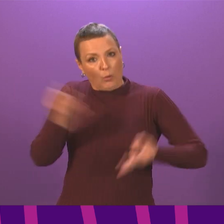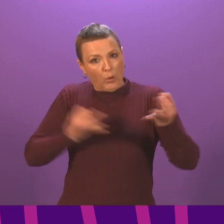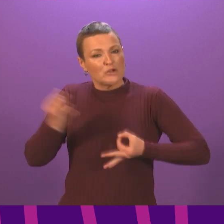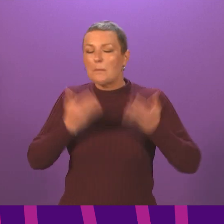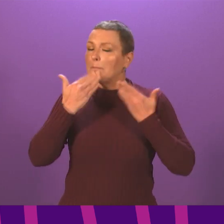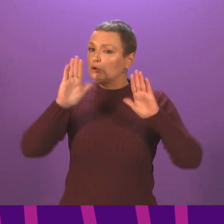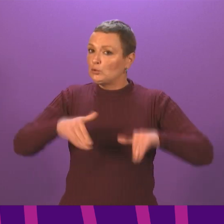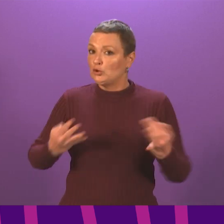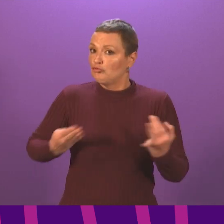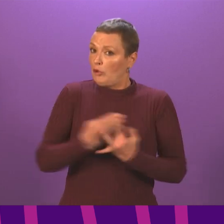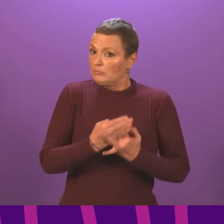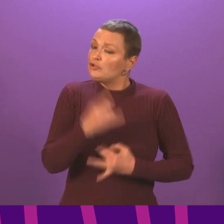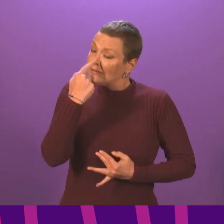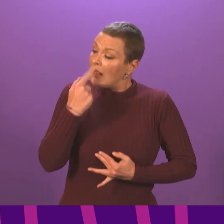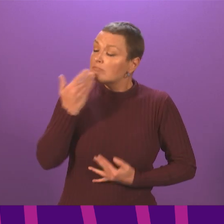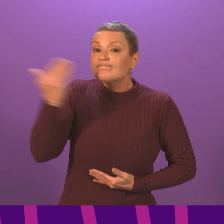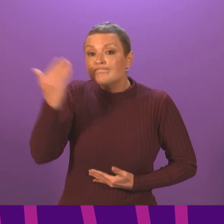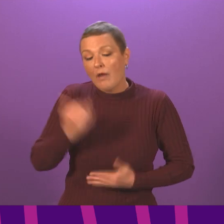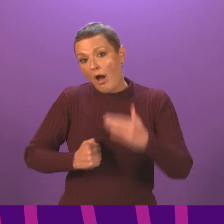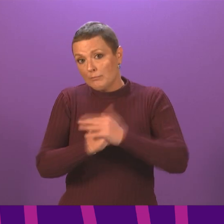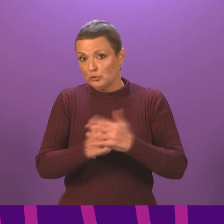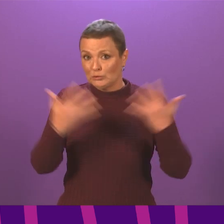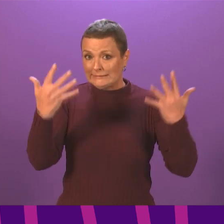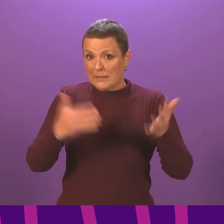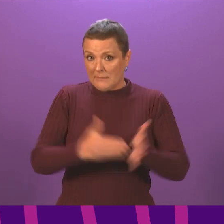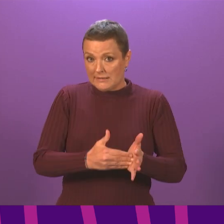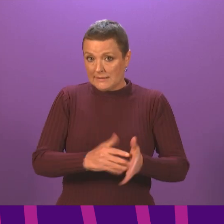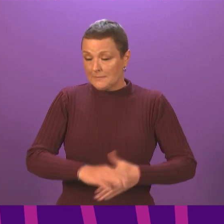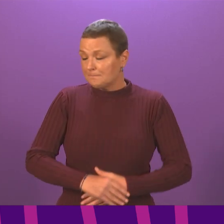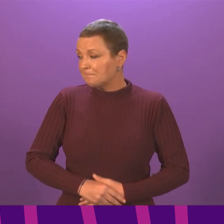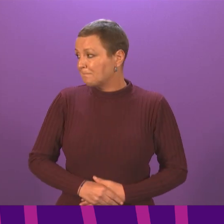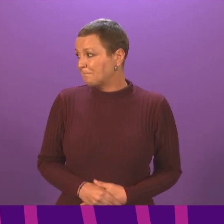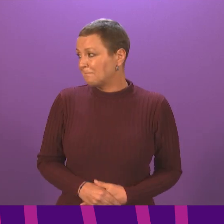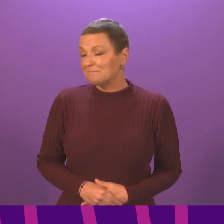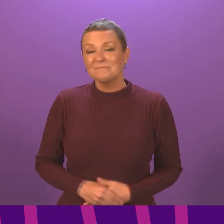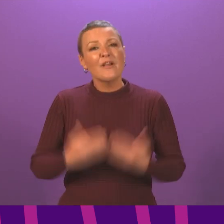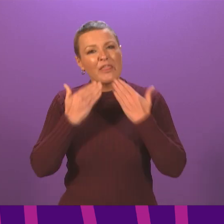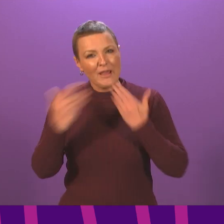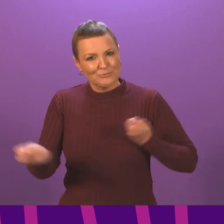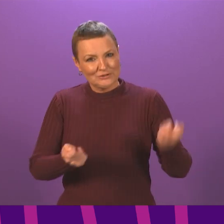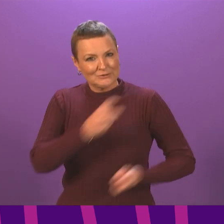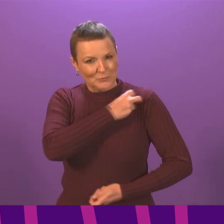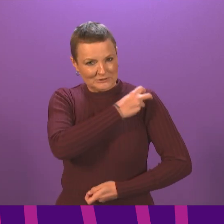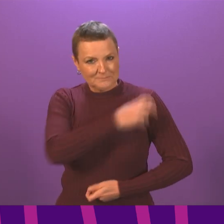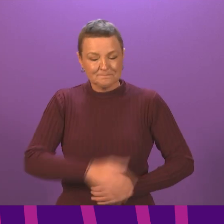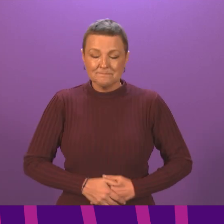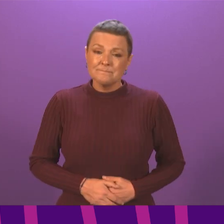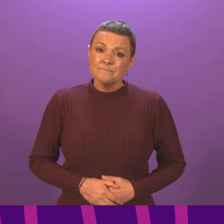The Cabinet Secretary for Health and Sport (Jeane Freeman):